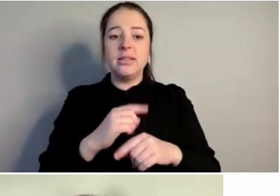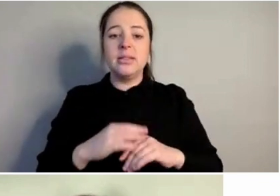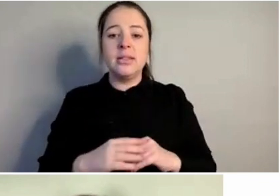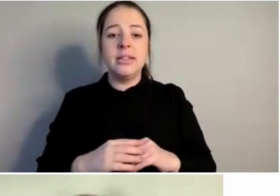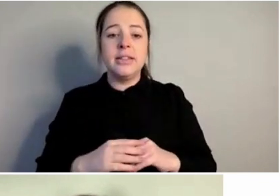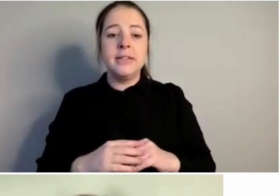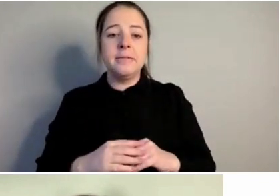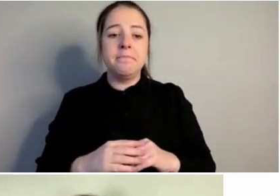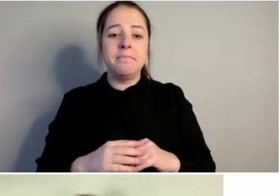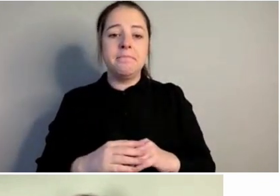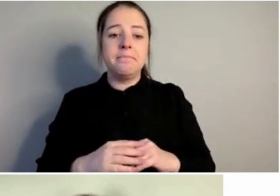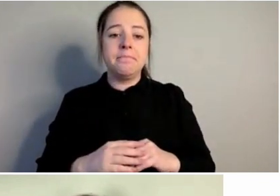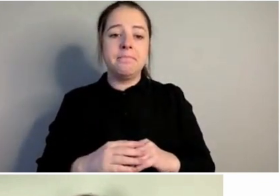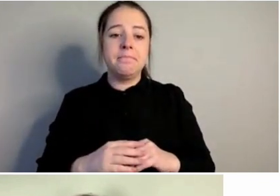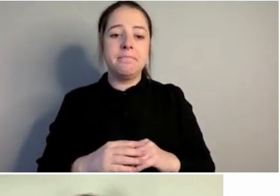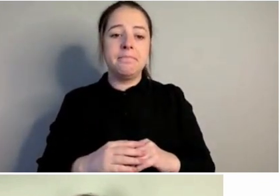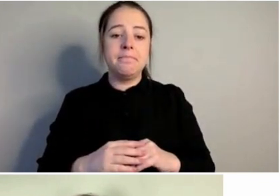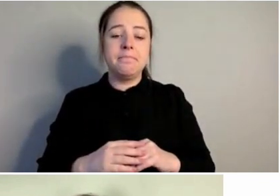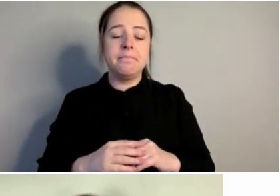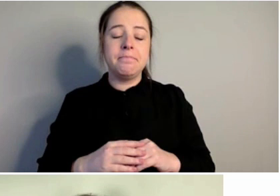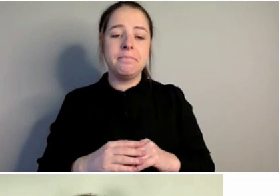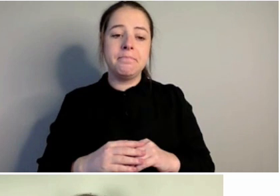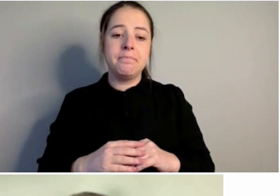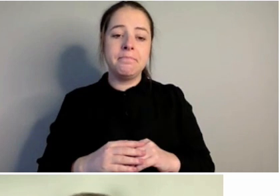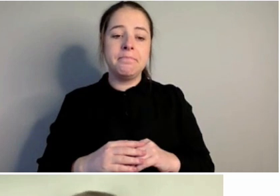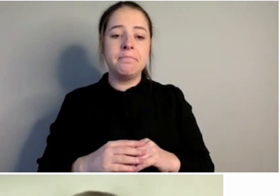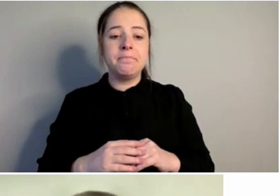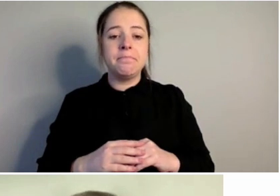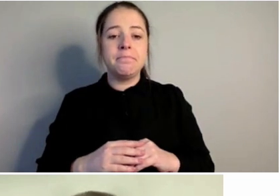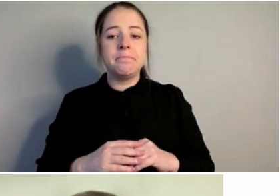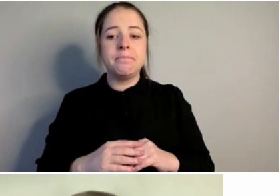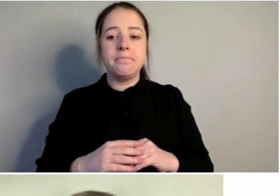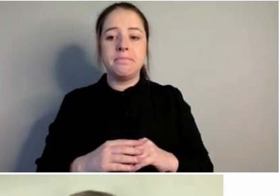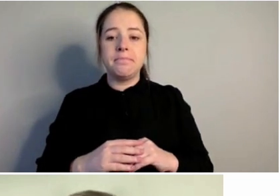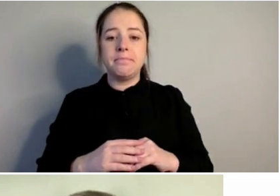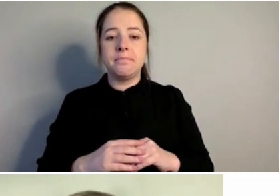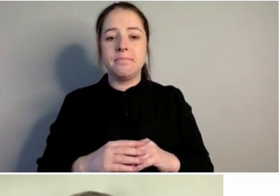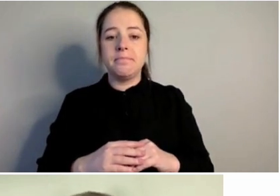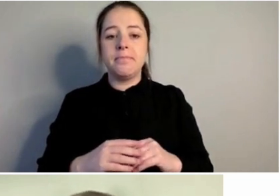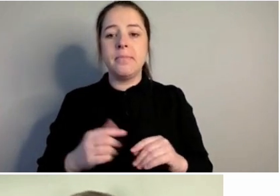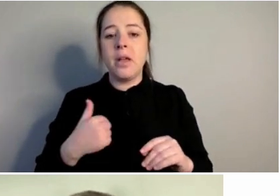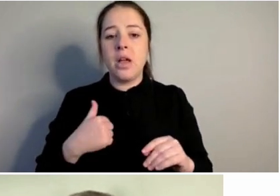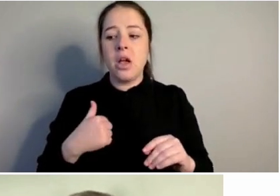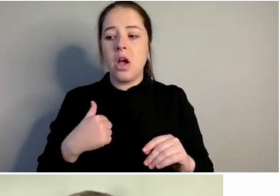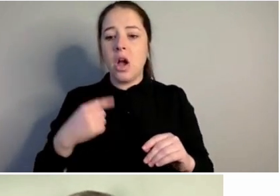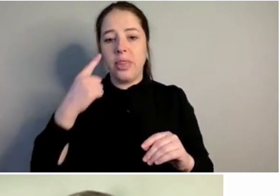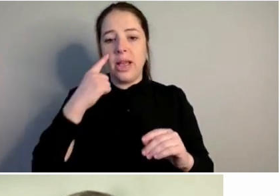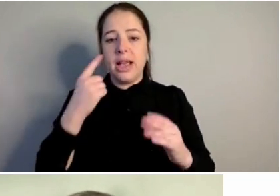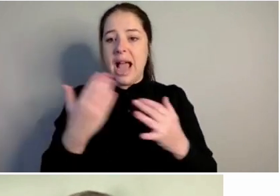some of the challenge about the disability access for inclusion